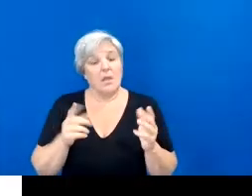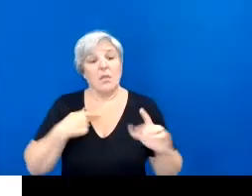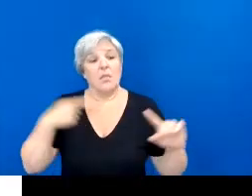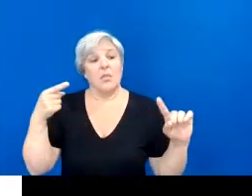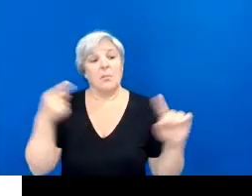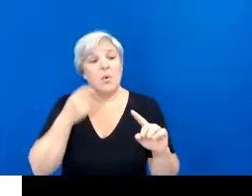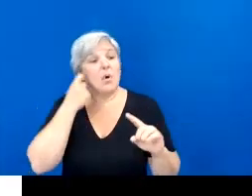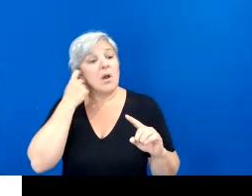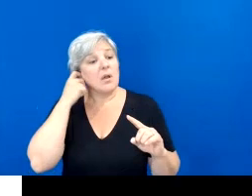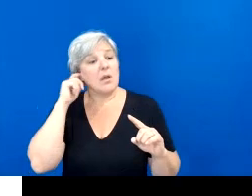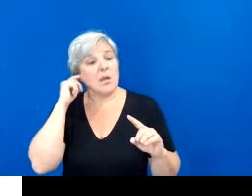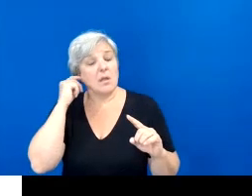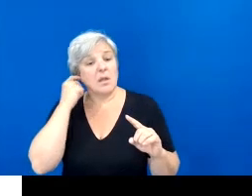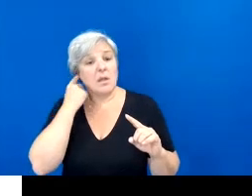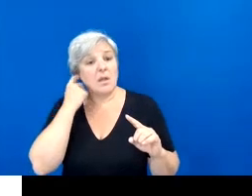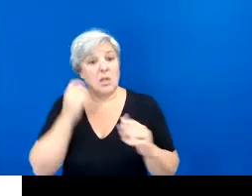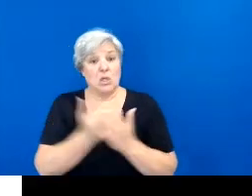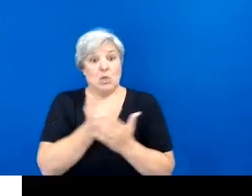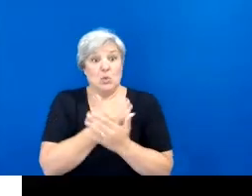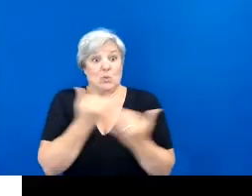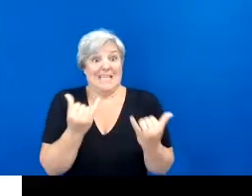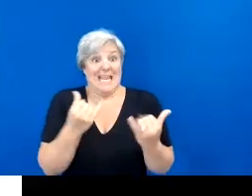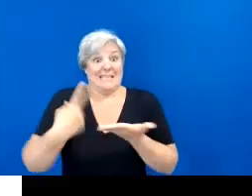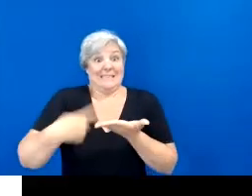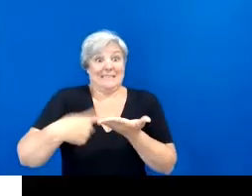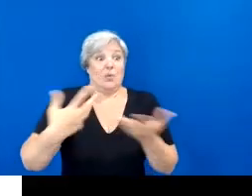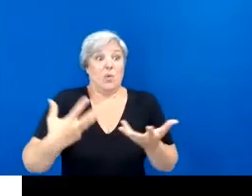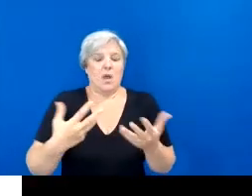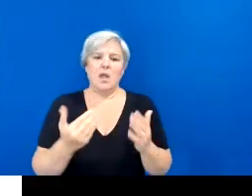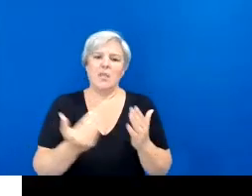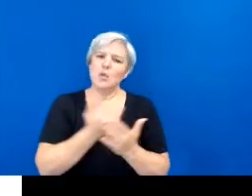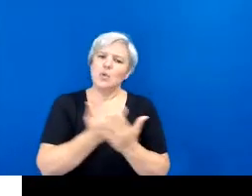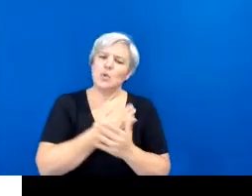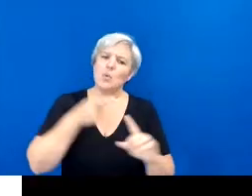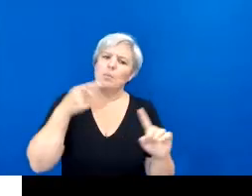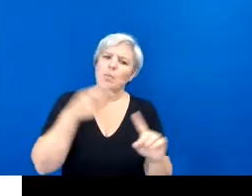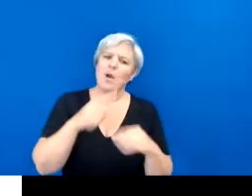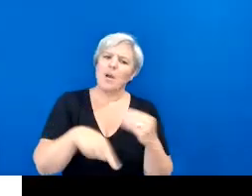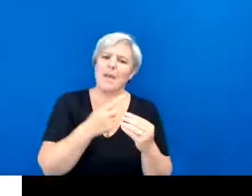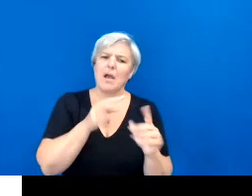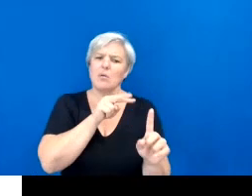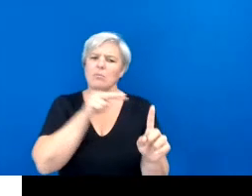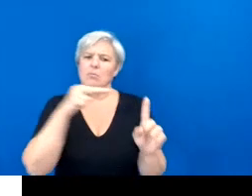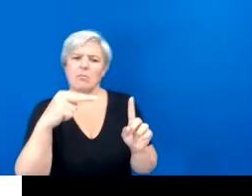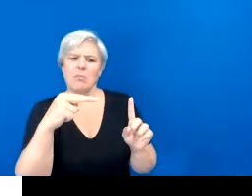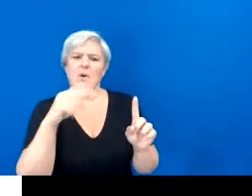that we have new today is this new aspect or this new lens from which we're going to be looking at OER today,